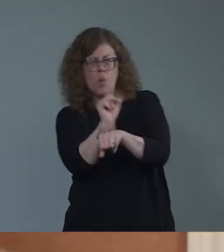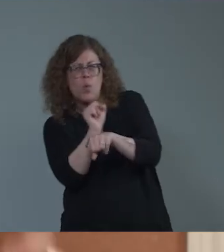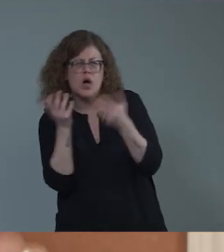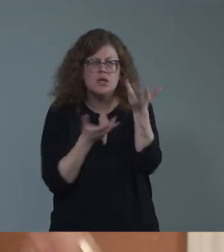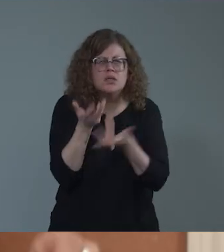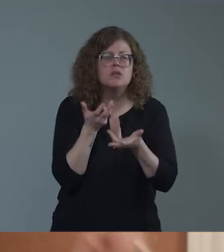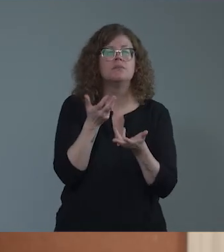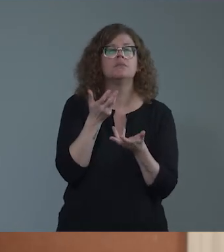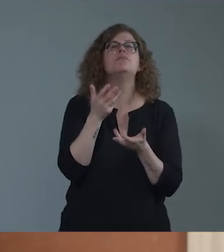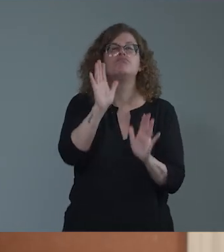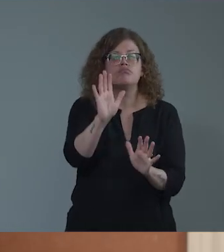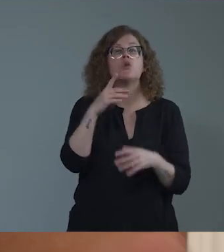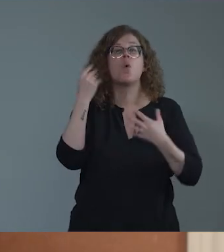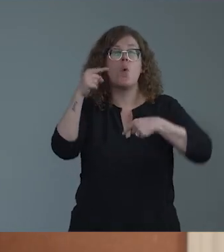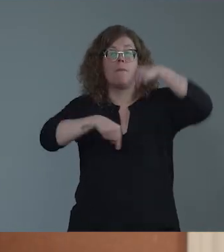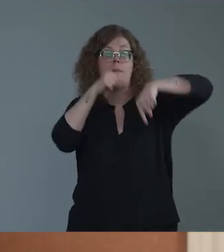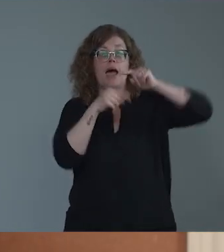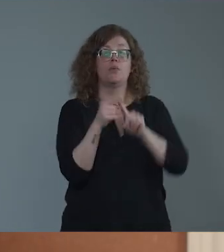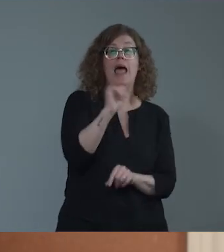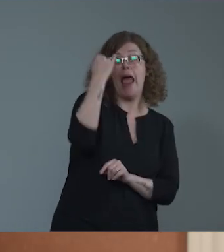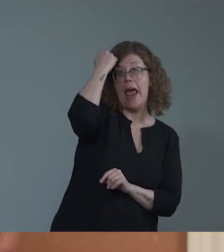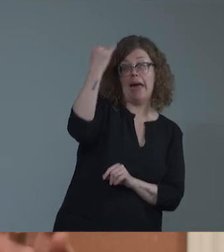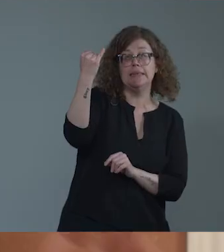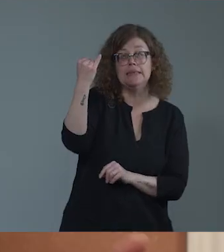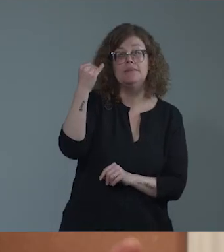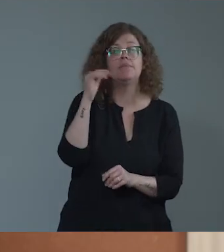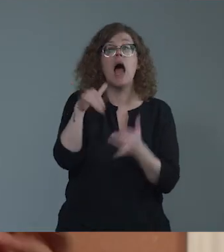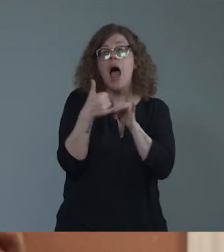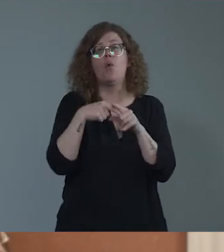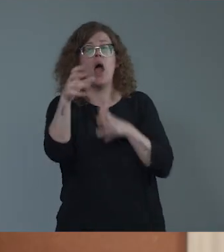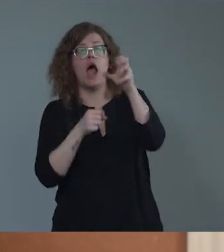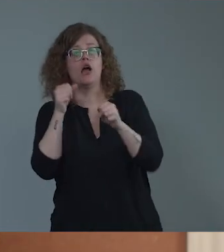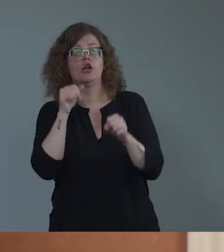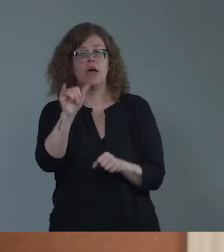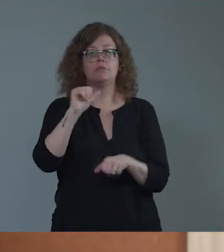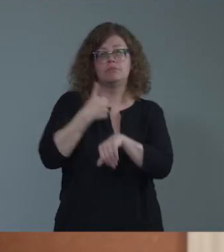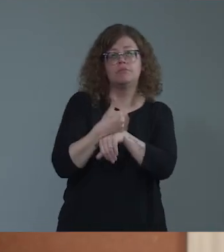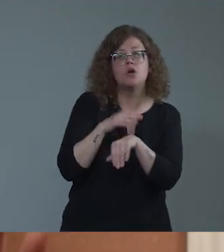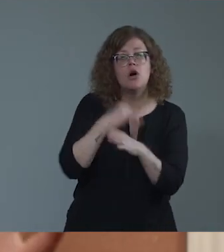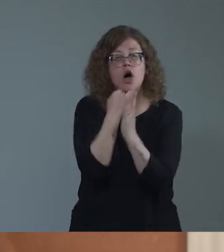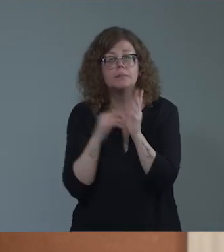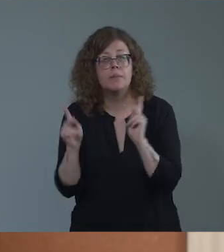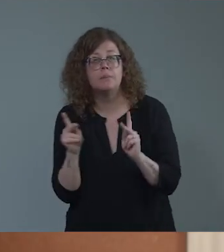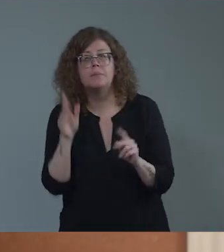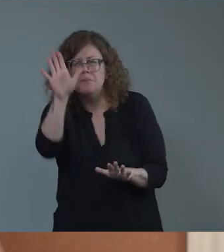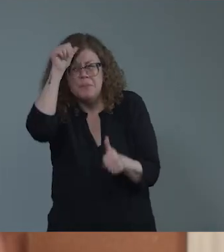giving you their work for free until you've actually hired them. That's why if you want to hire based on concept, you shortlist,